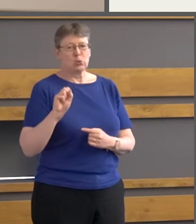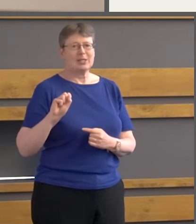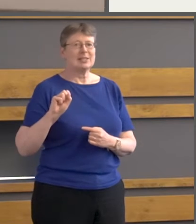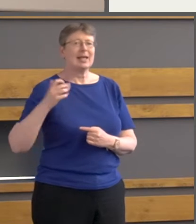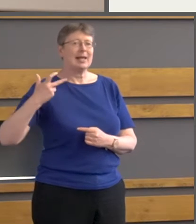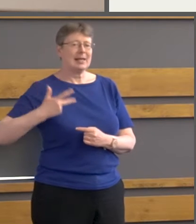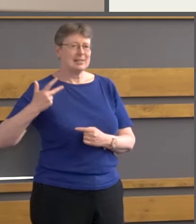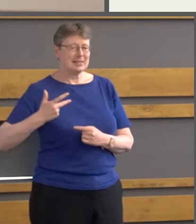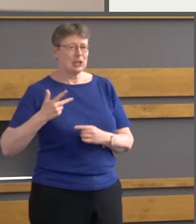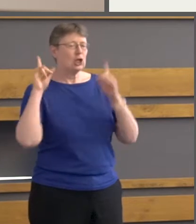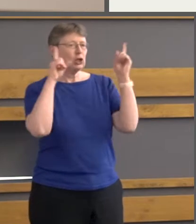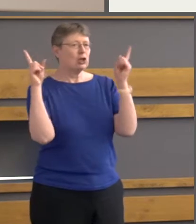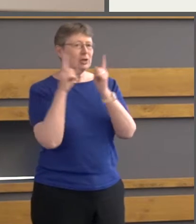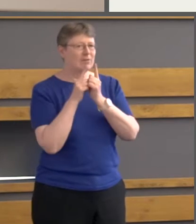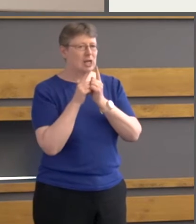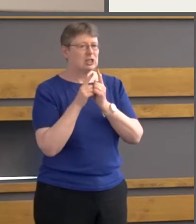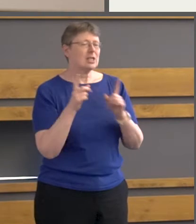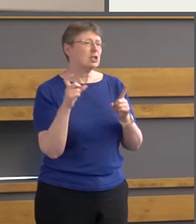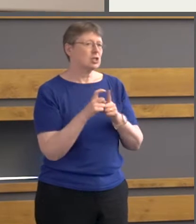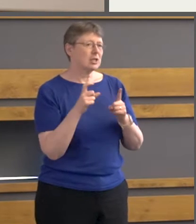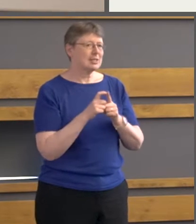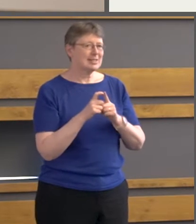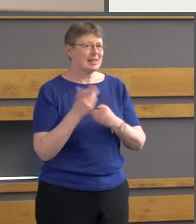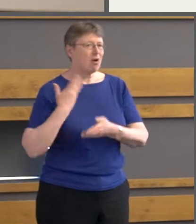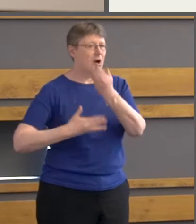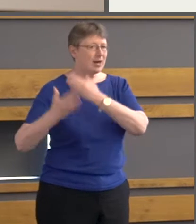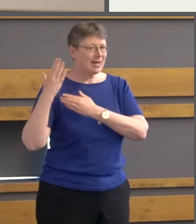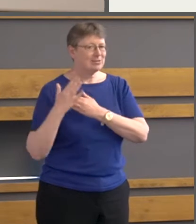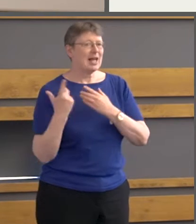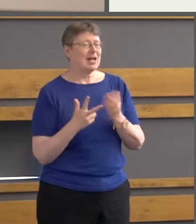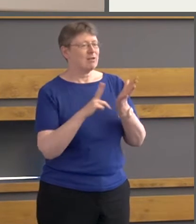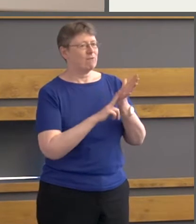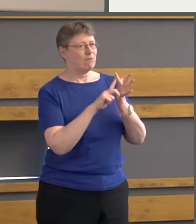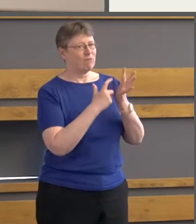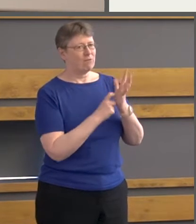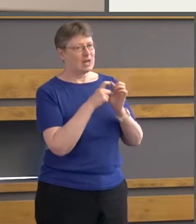at the University of Dundee archives and at Verdant Works, which is part of Dundee Heritage Trust.